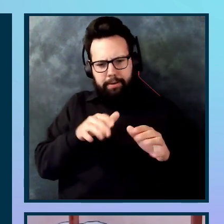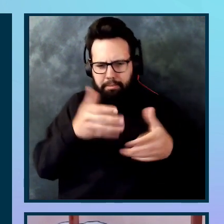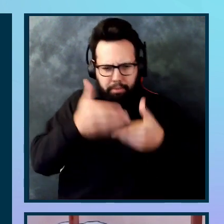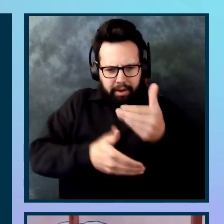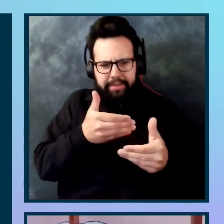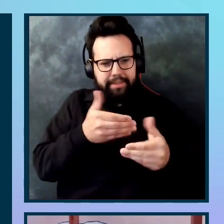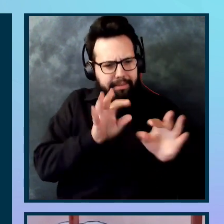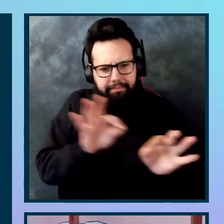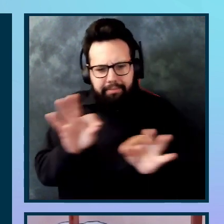and learn from, right?